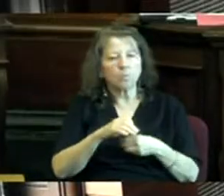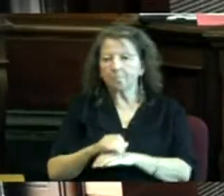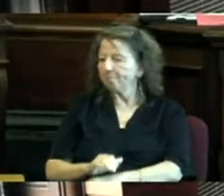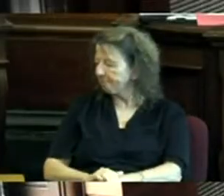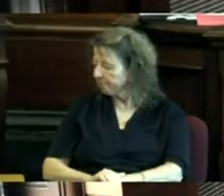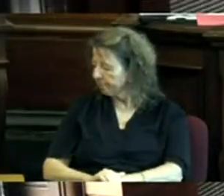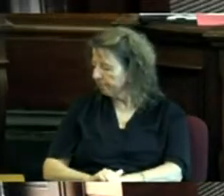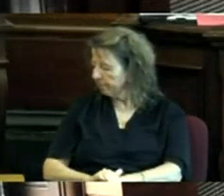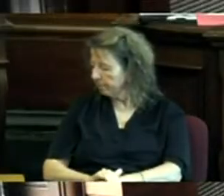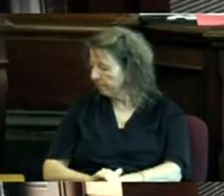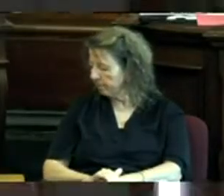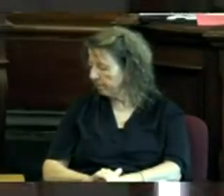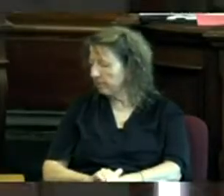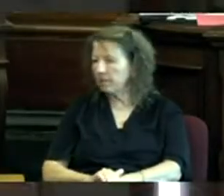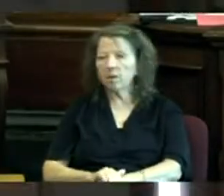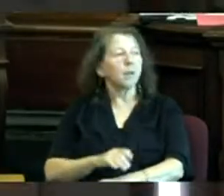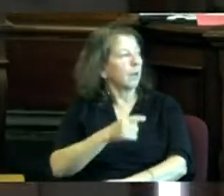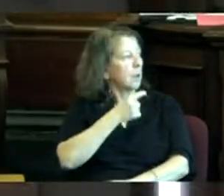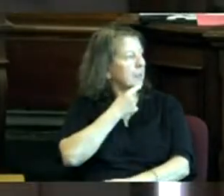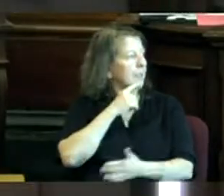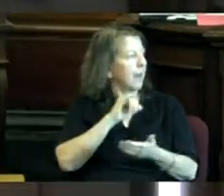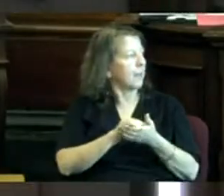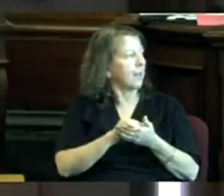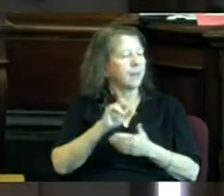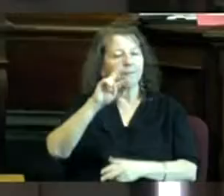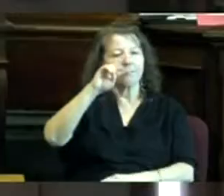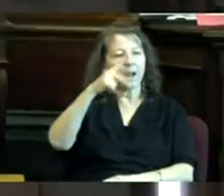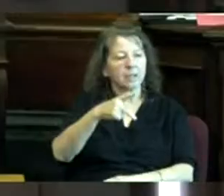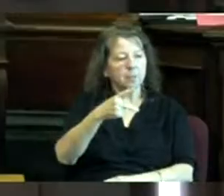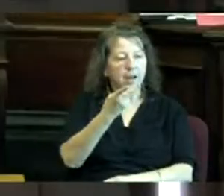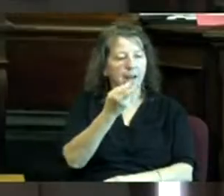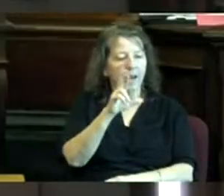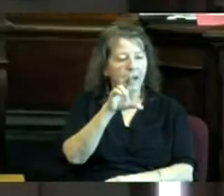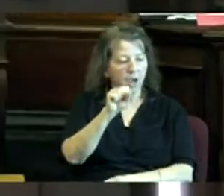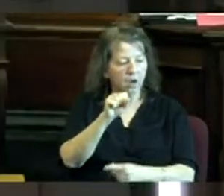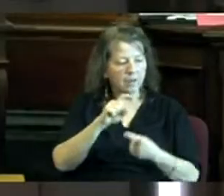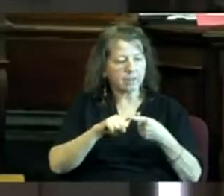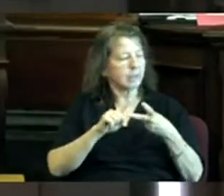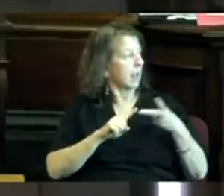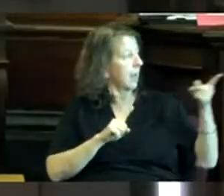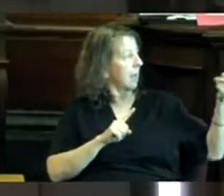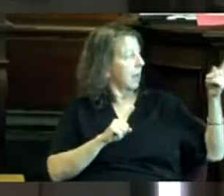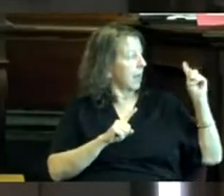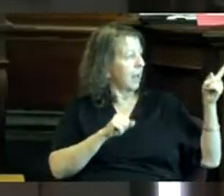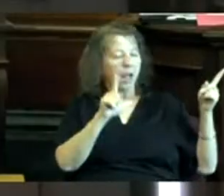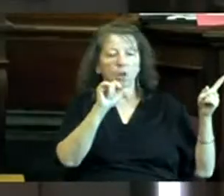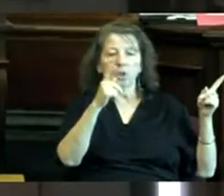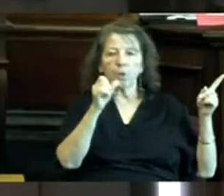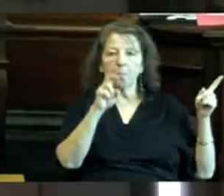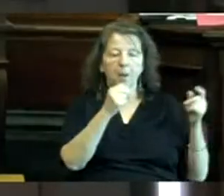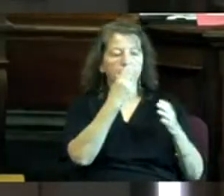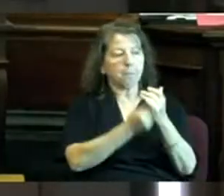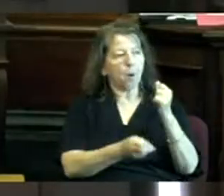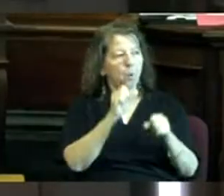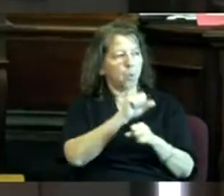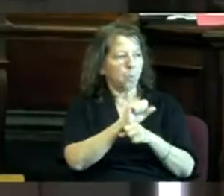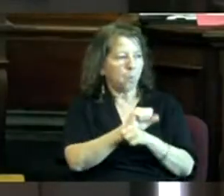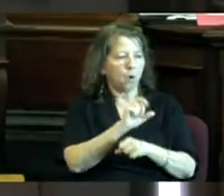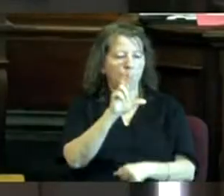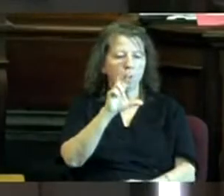because we're just voting it out of committee. Okay. We will disclose anyways. The council